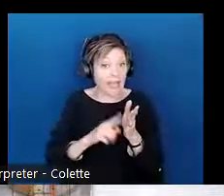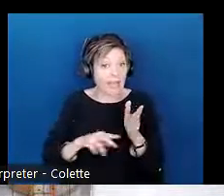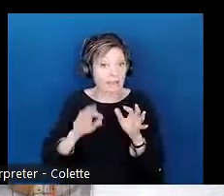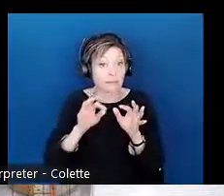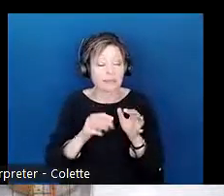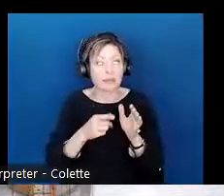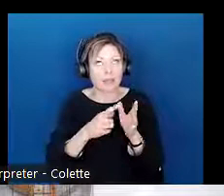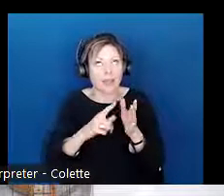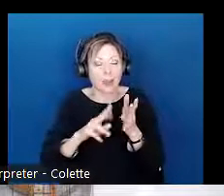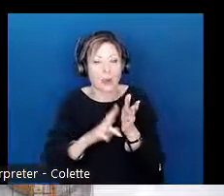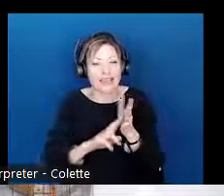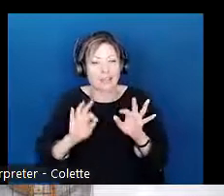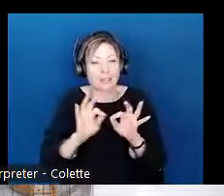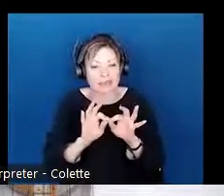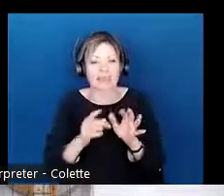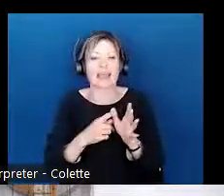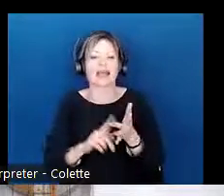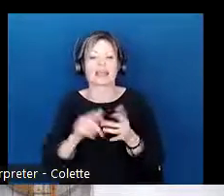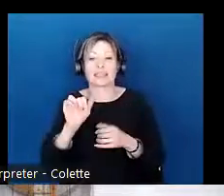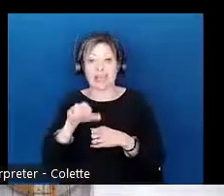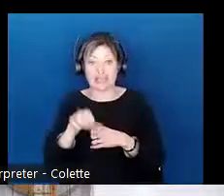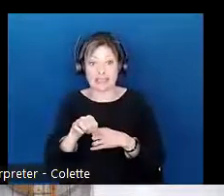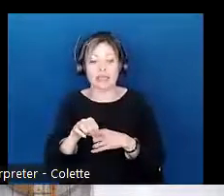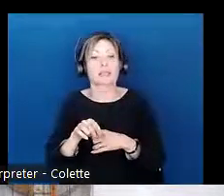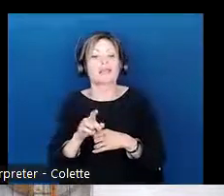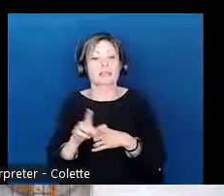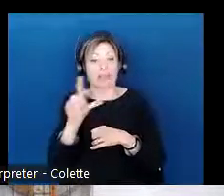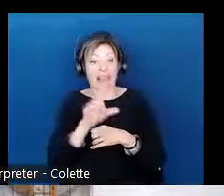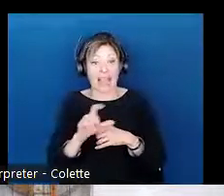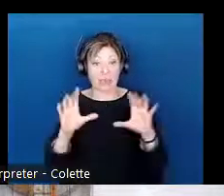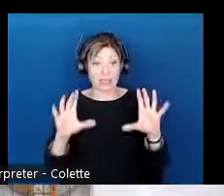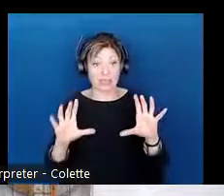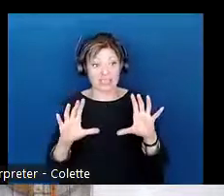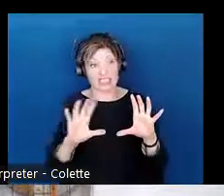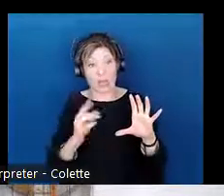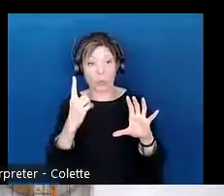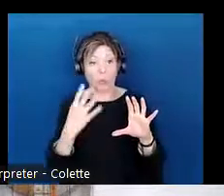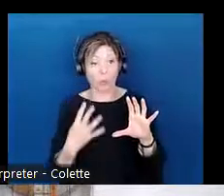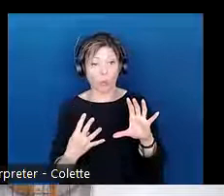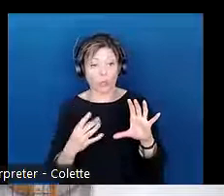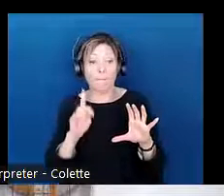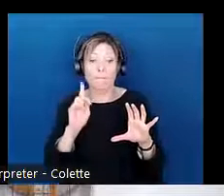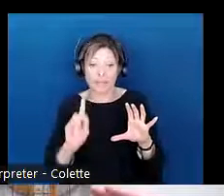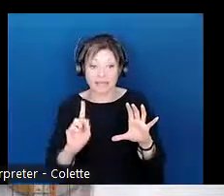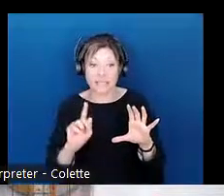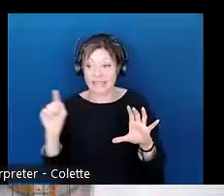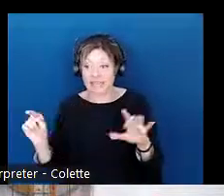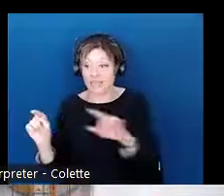a quarter of the county it goes from edge to edge to the West and East but obviously mid to South